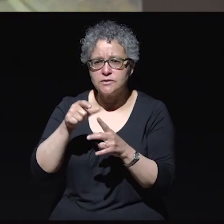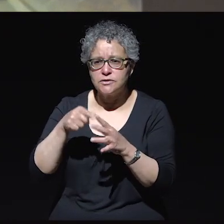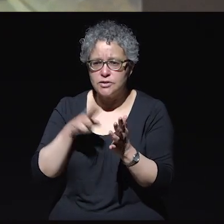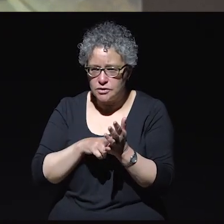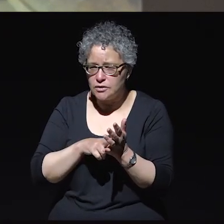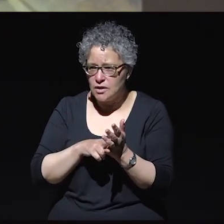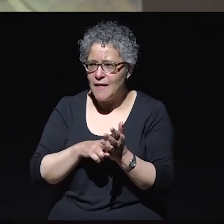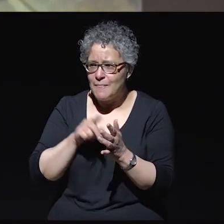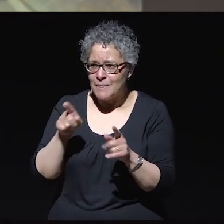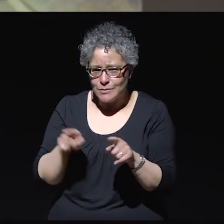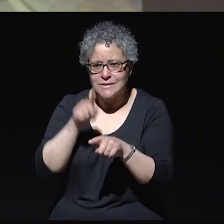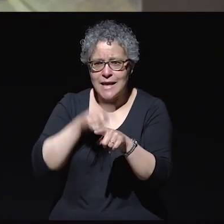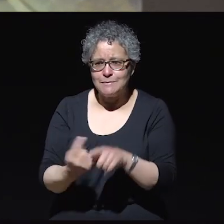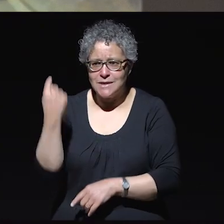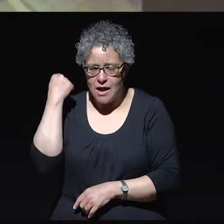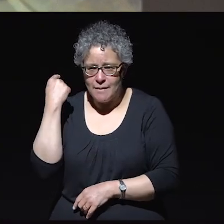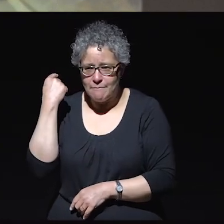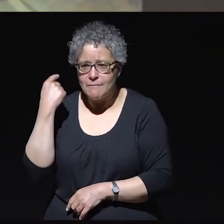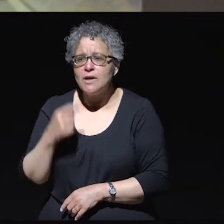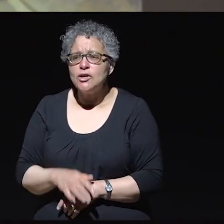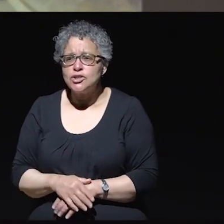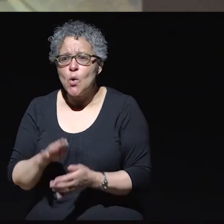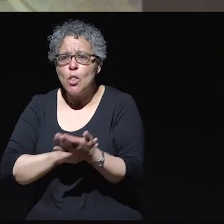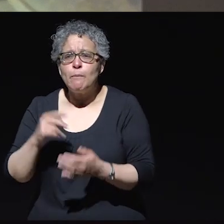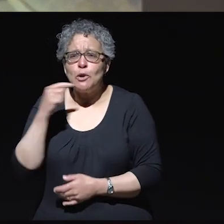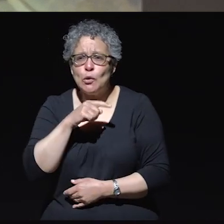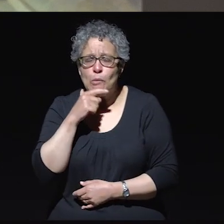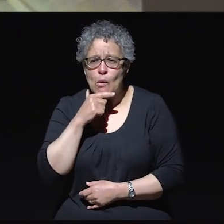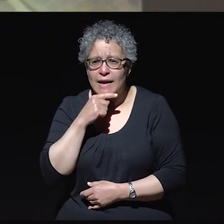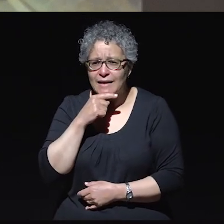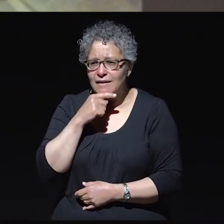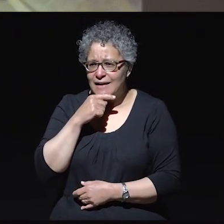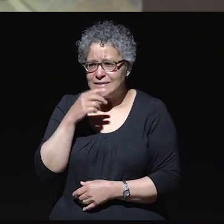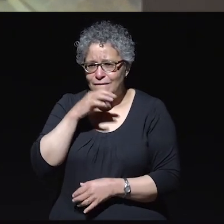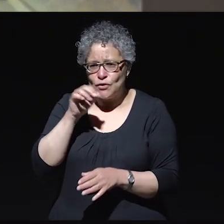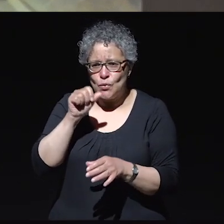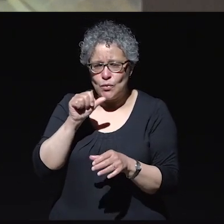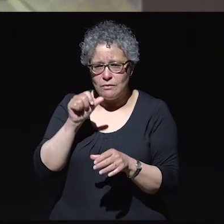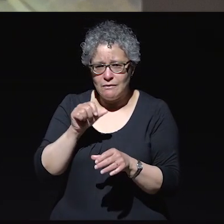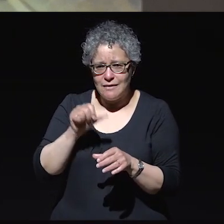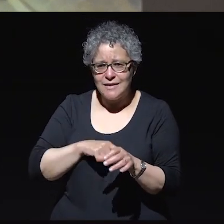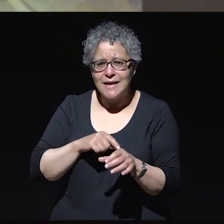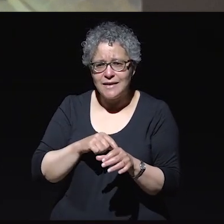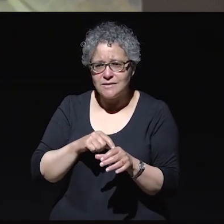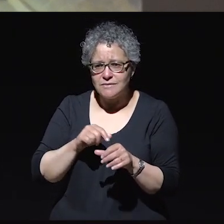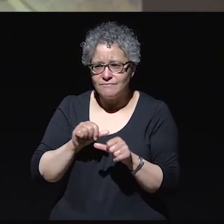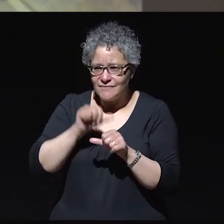what, 14 years after the Battle of Culloden? This is near memory. This is something that's very much alive. And indeed the tensions